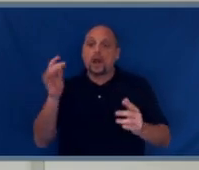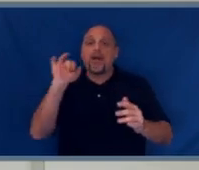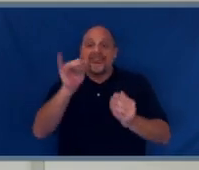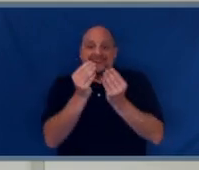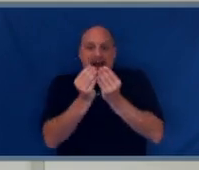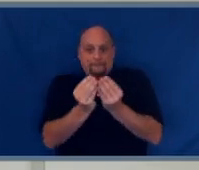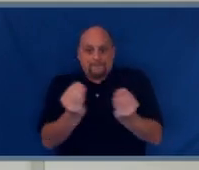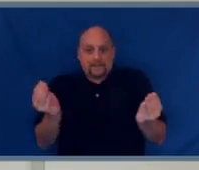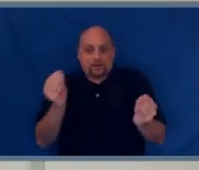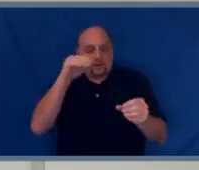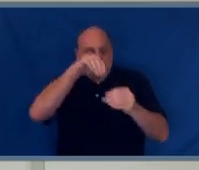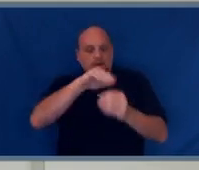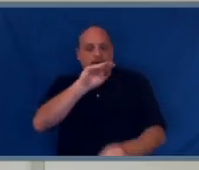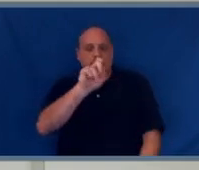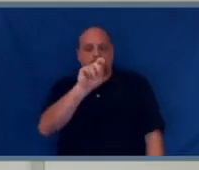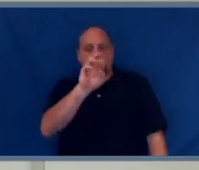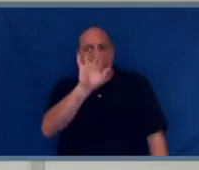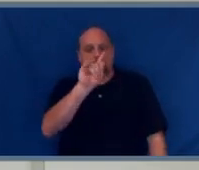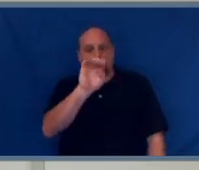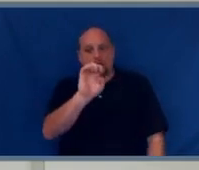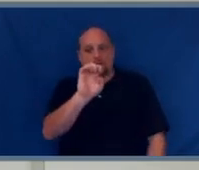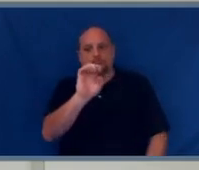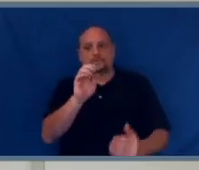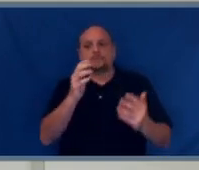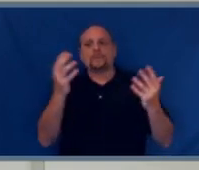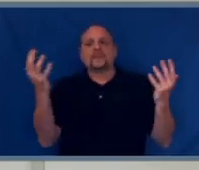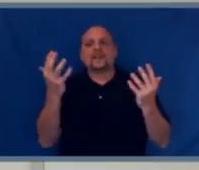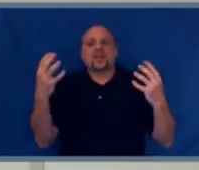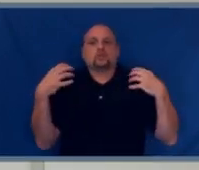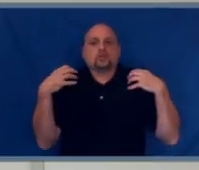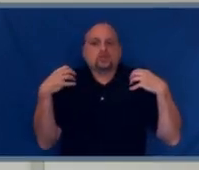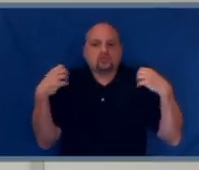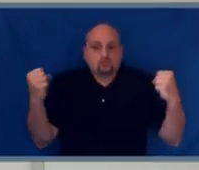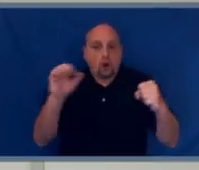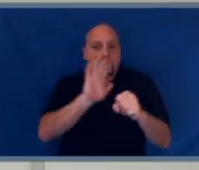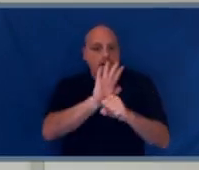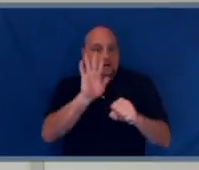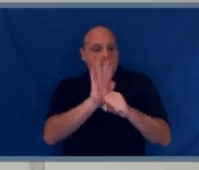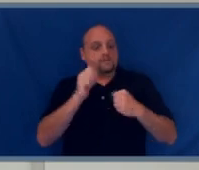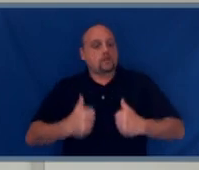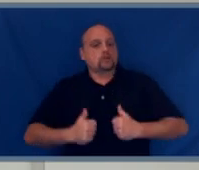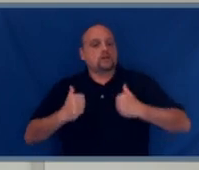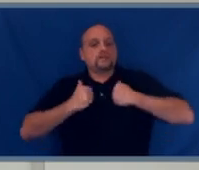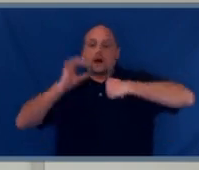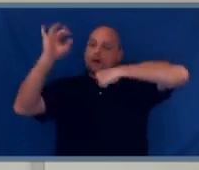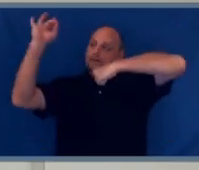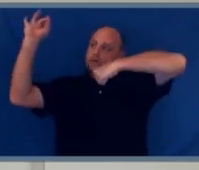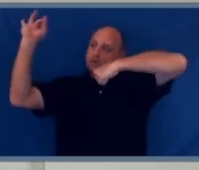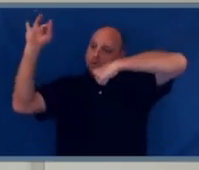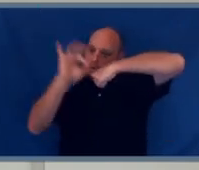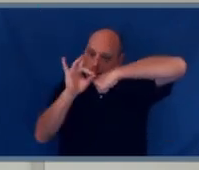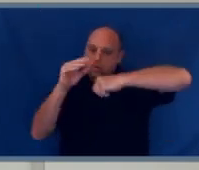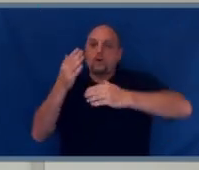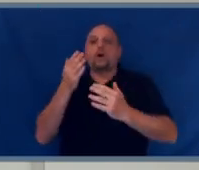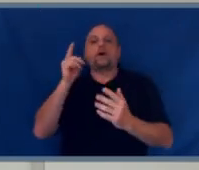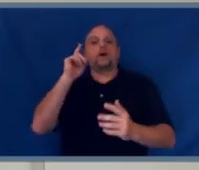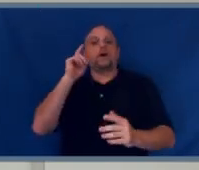COLLECTION ON EARTH. IT REPRESENTS MATERIAL THAT IS STRONG ENOUGH TO SURVIVE, AS